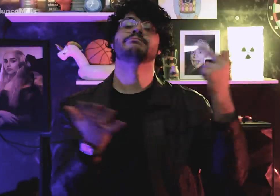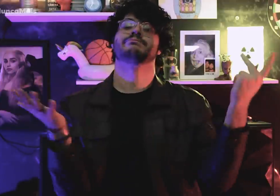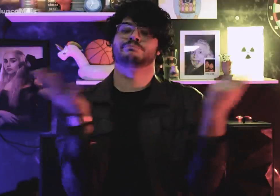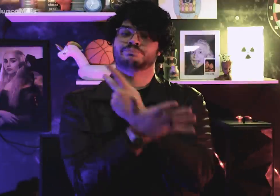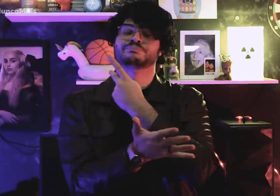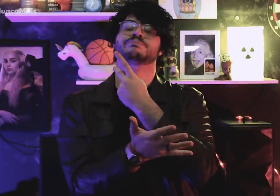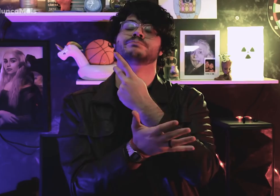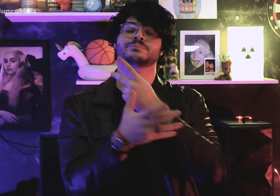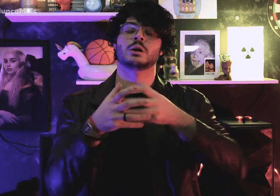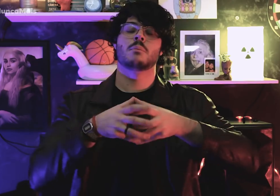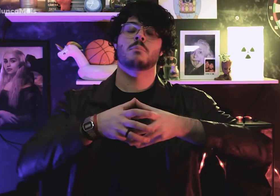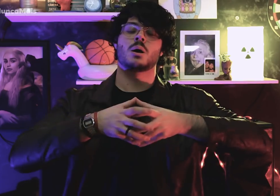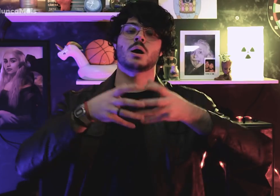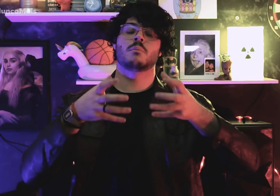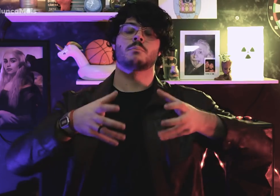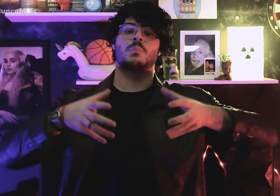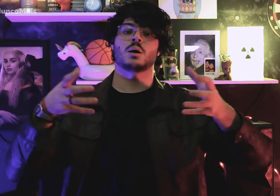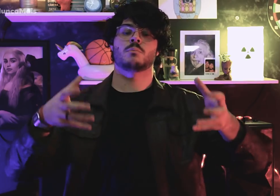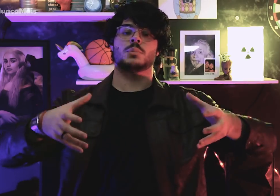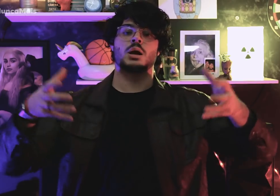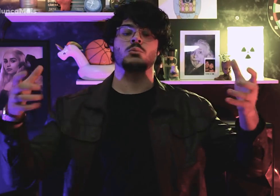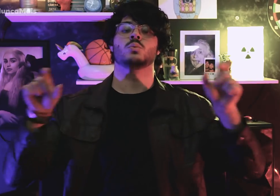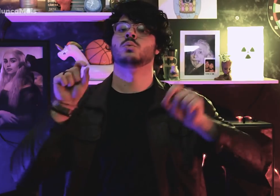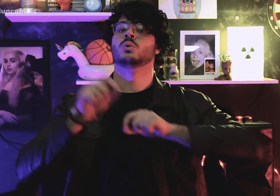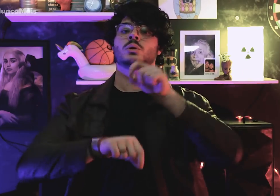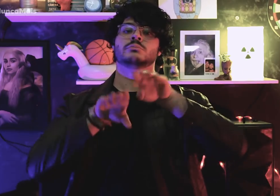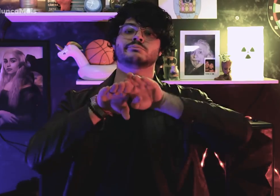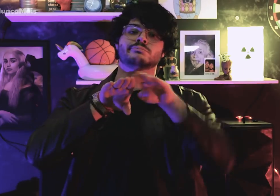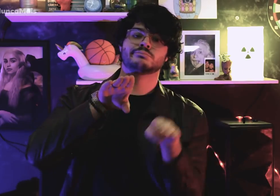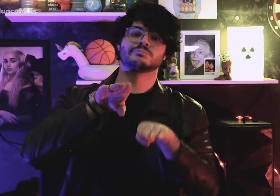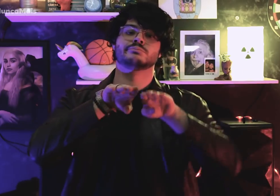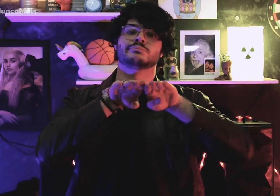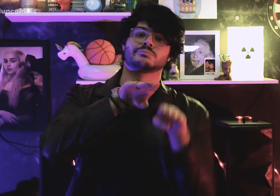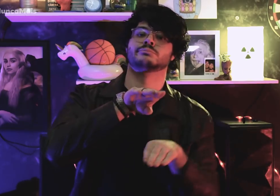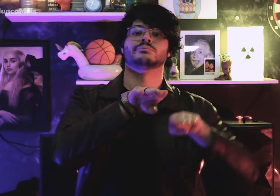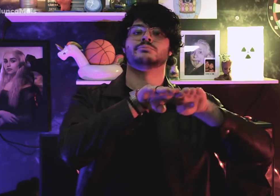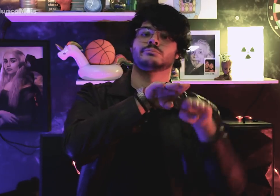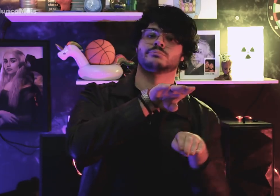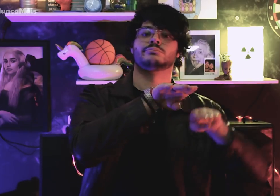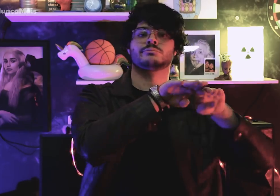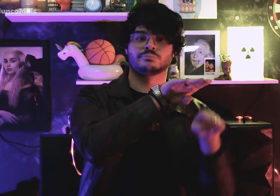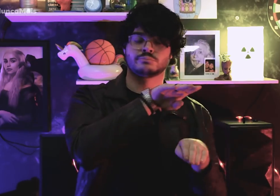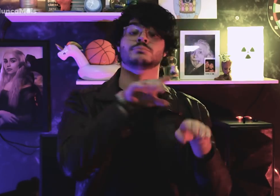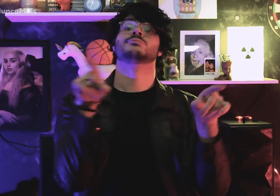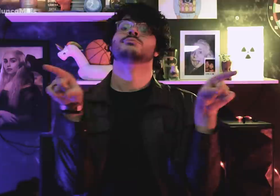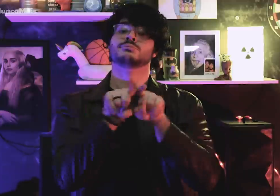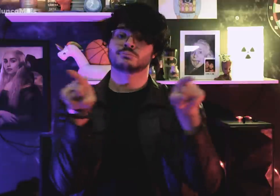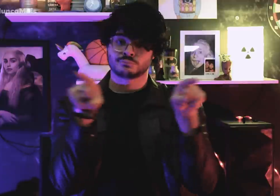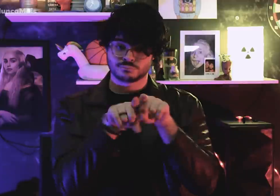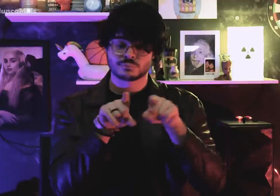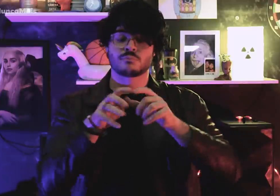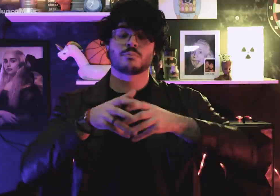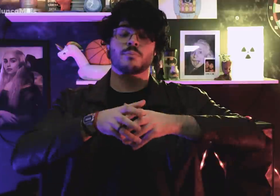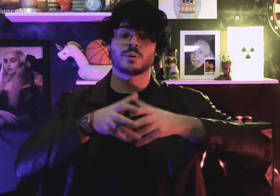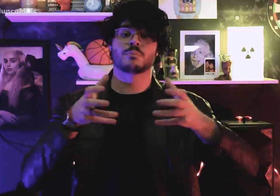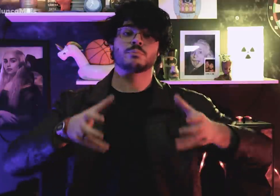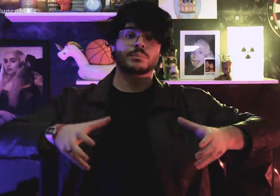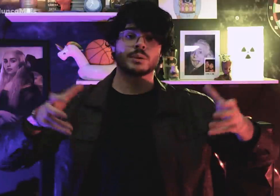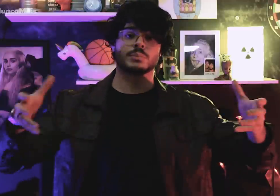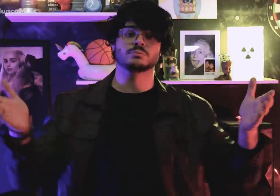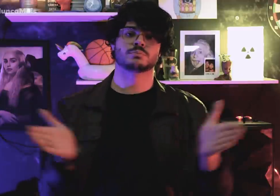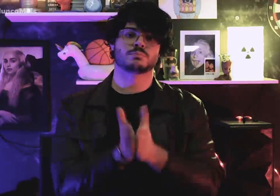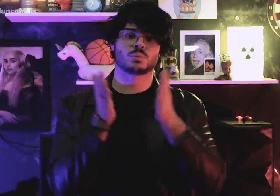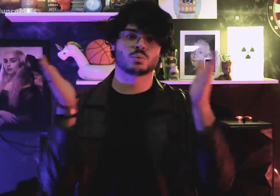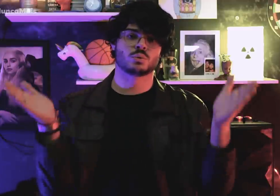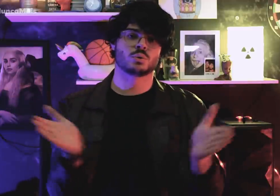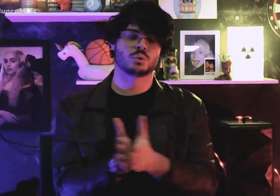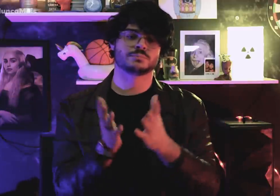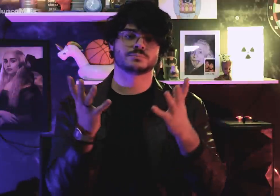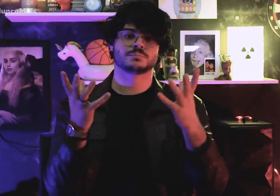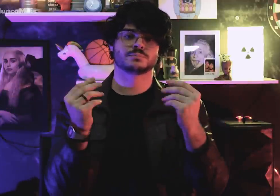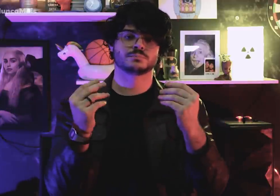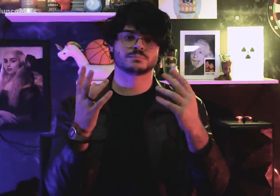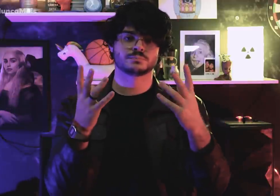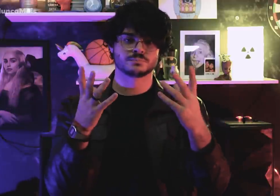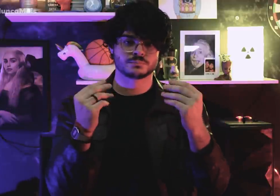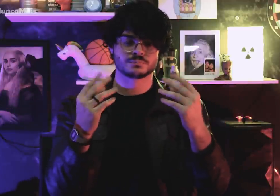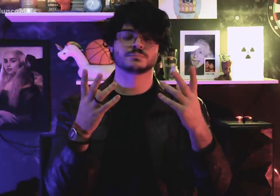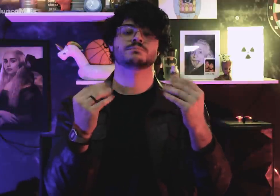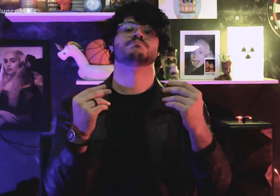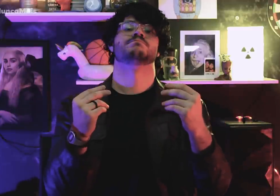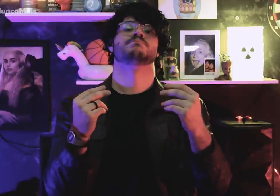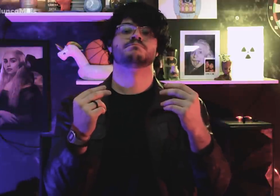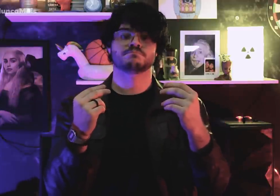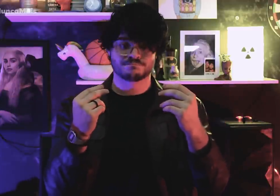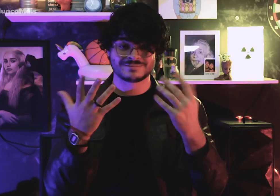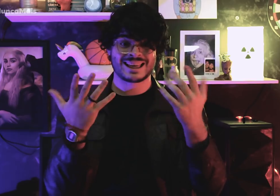This law caused an increase in poverty and social inequality.